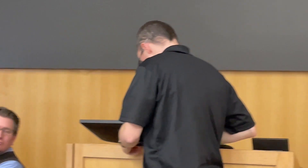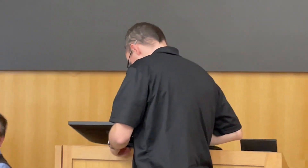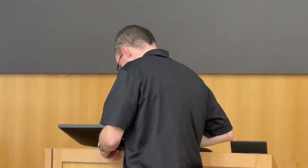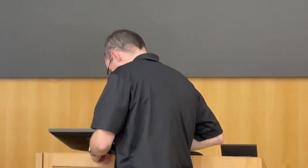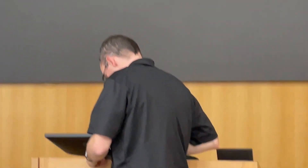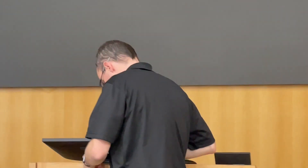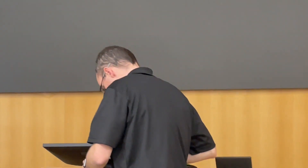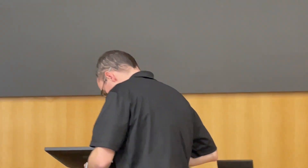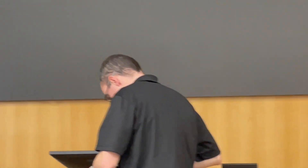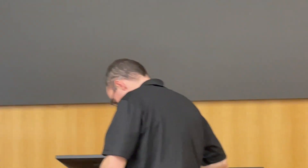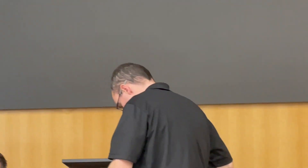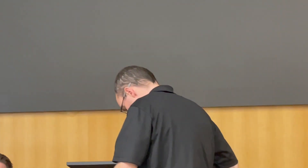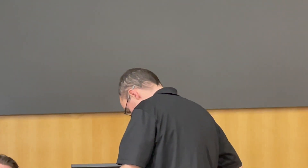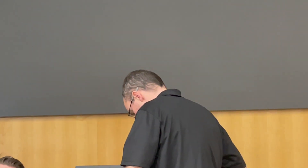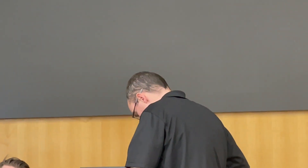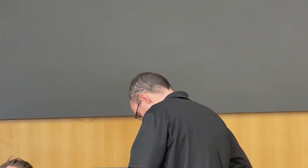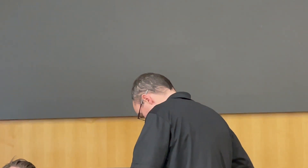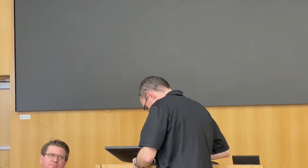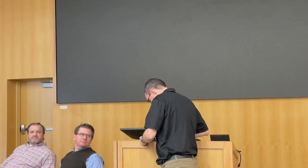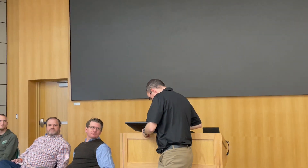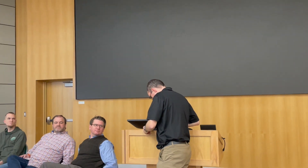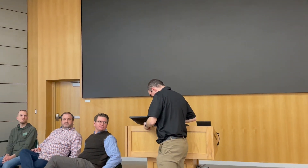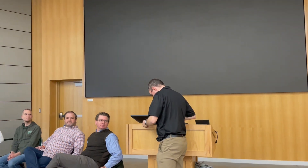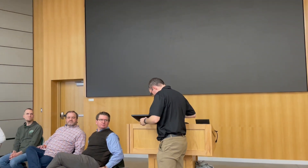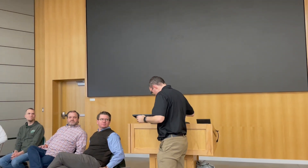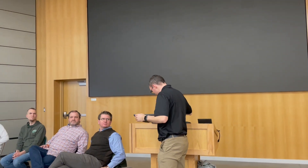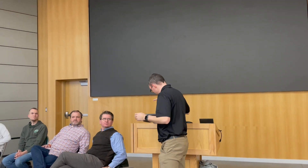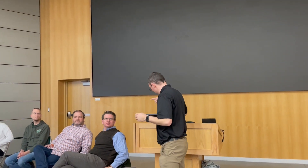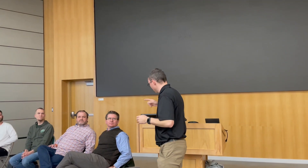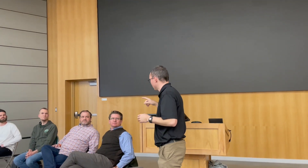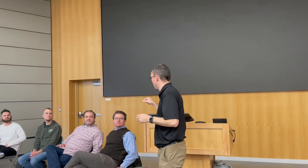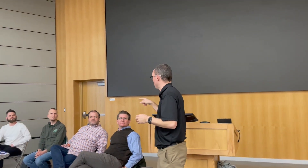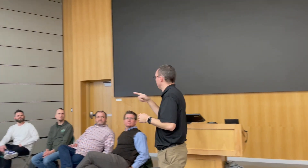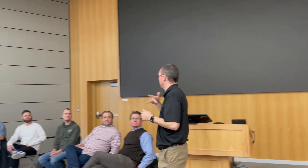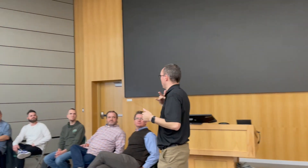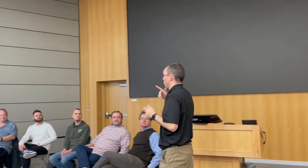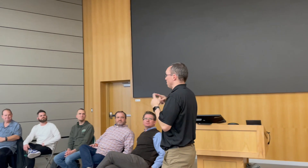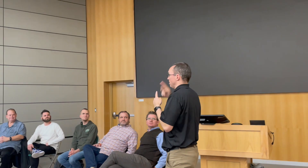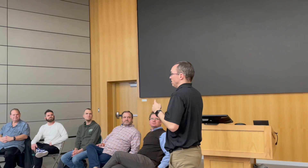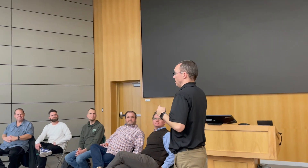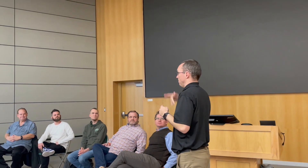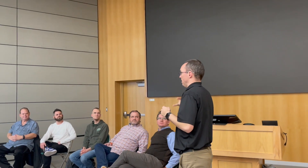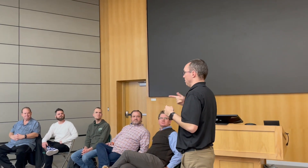I pose a question that maybe you have something to say please do and if you don't that's fine too um